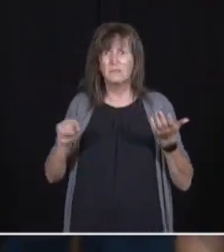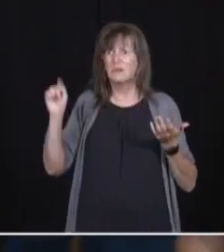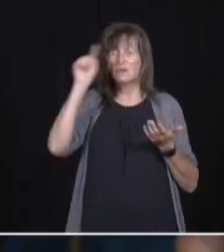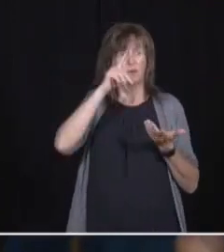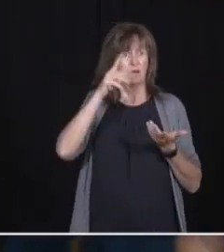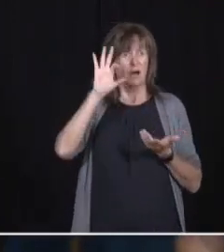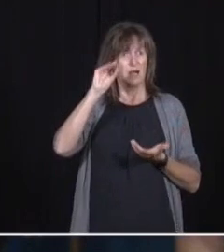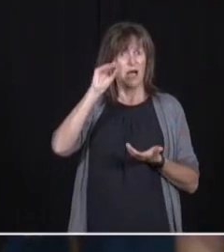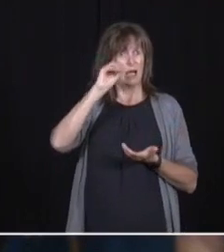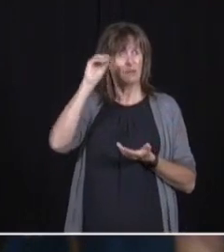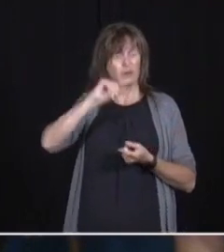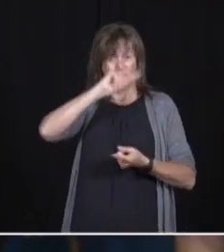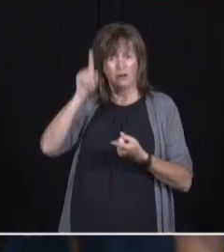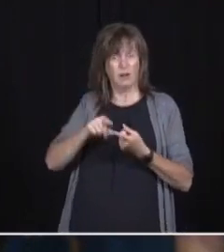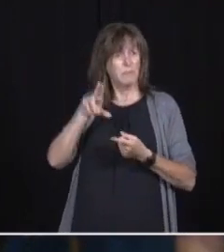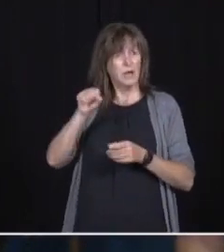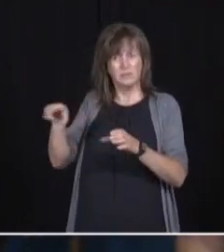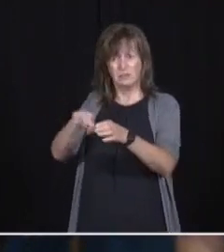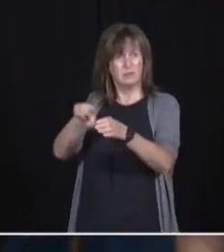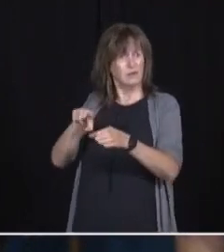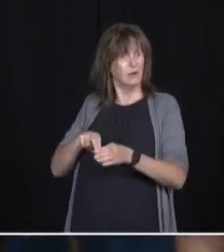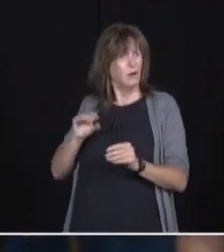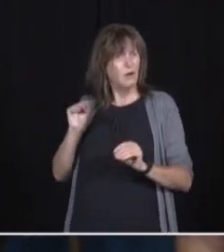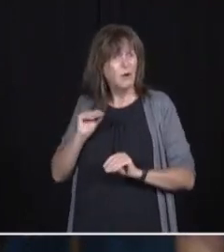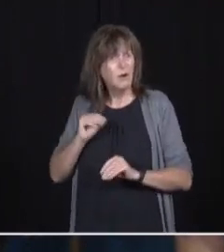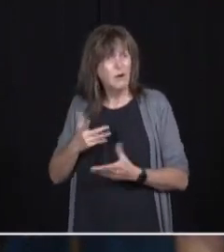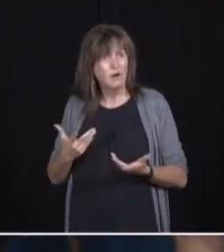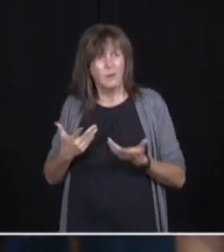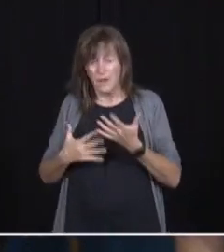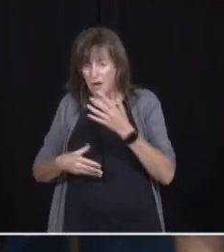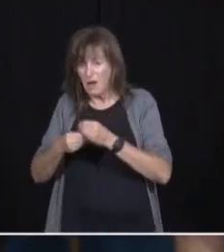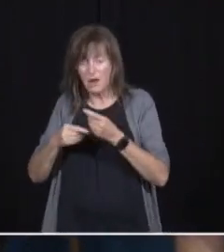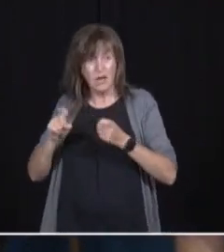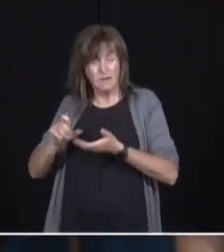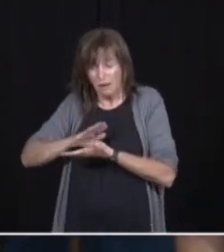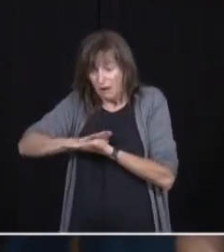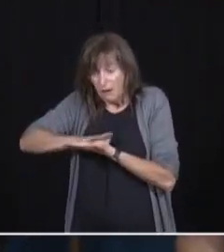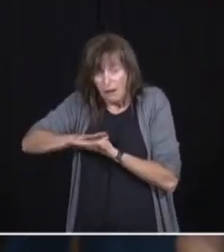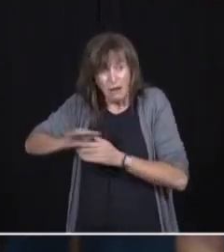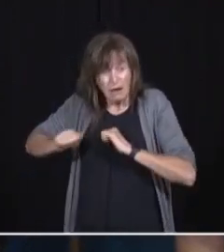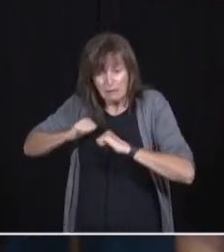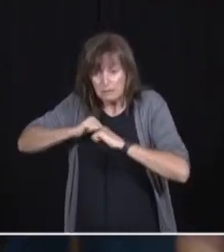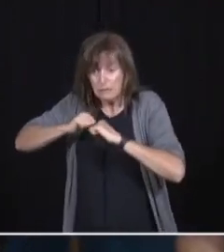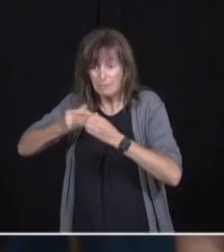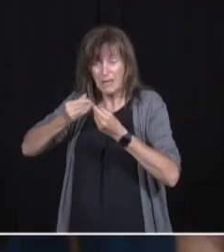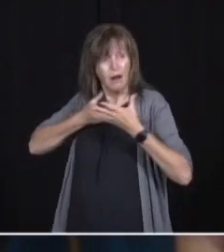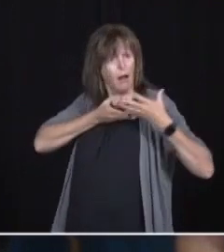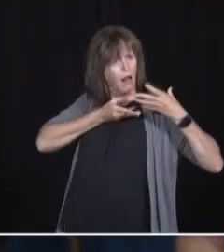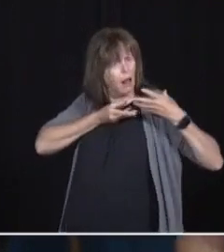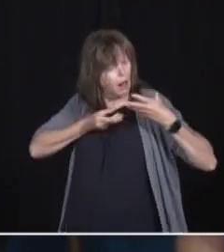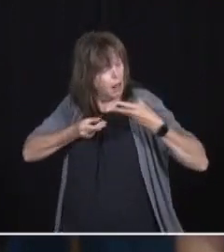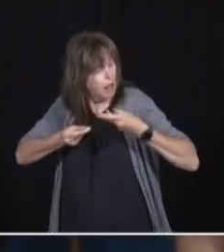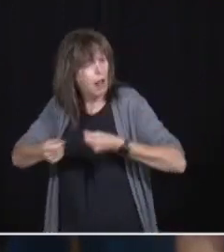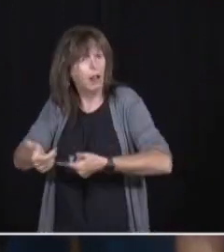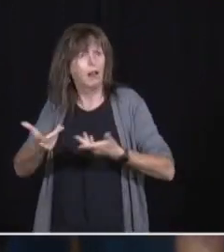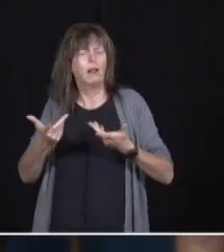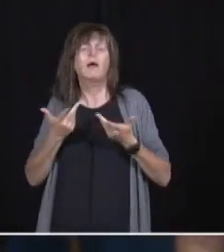With some experiencing approximately 90% fewer riders while facing added costs for cleaning and protective measures. But despite these pressures, transit